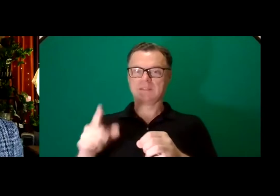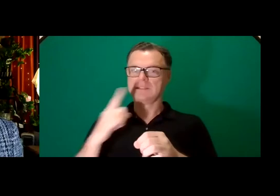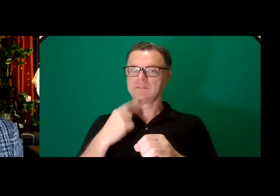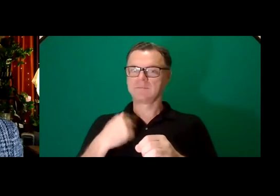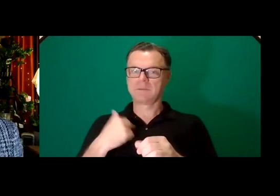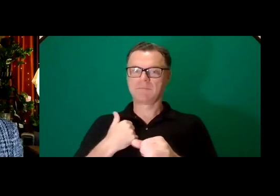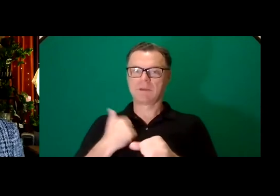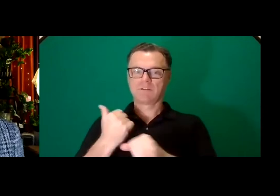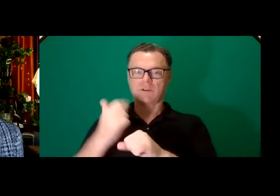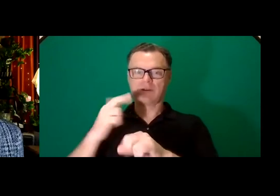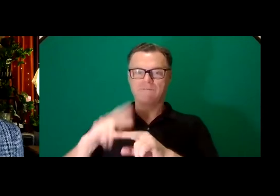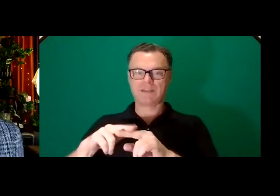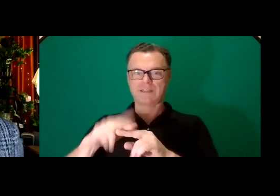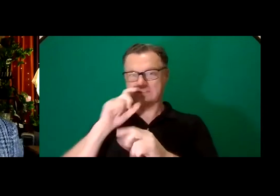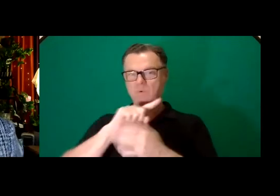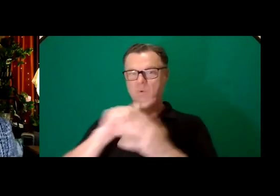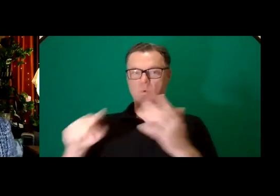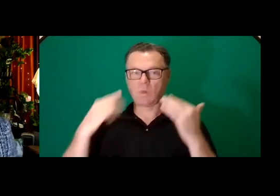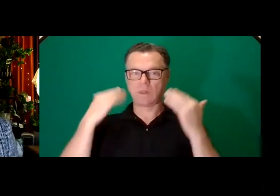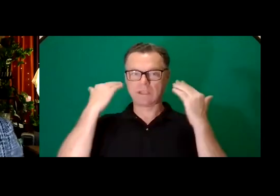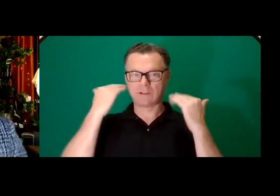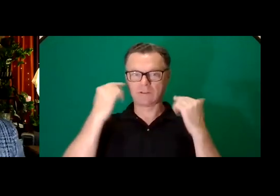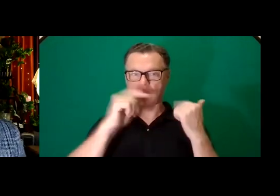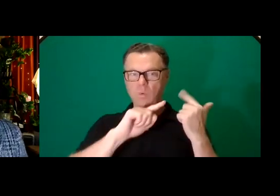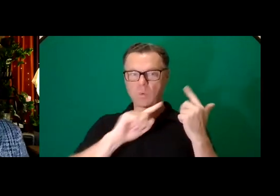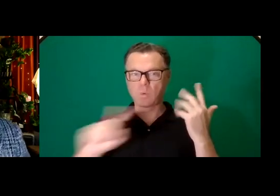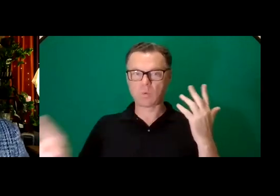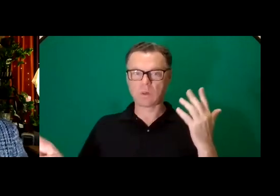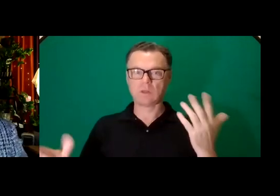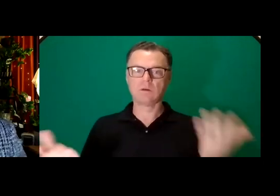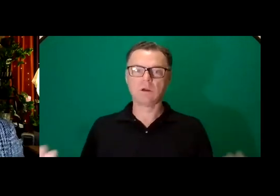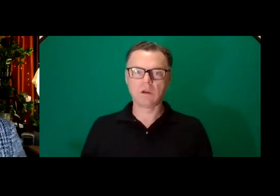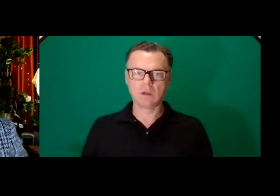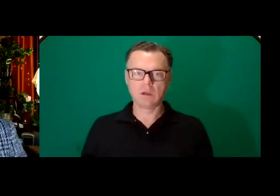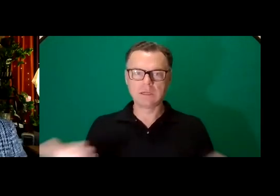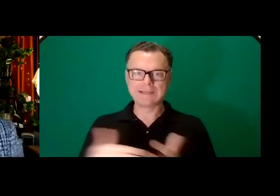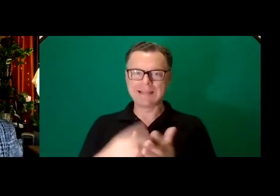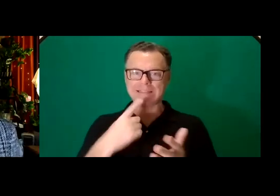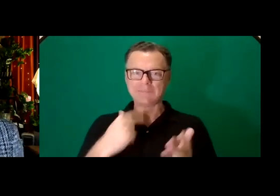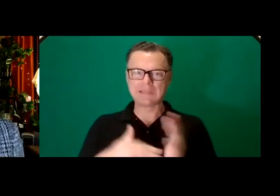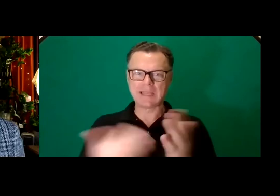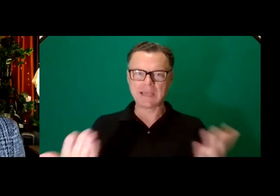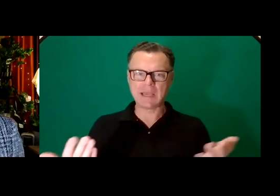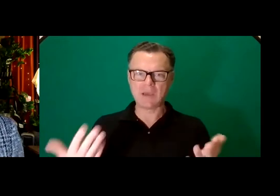his sisters all had hearing loss as well. Go figure!